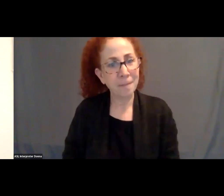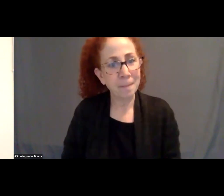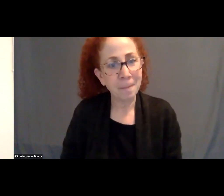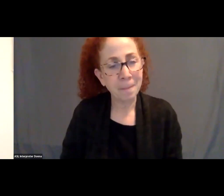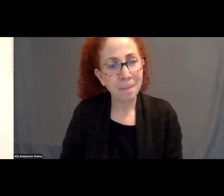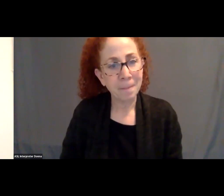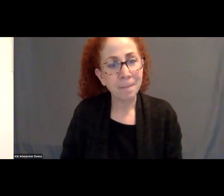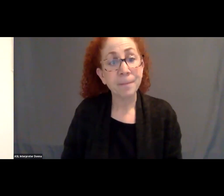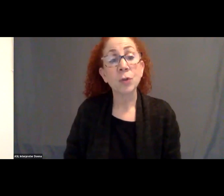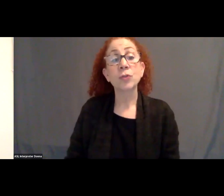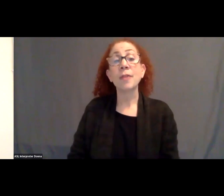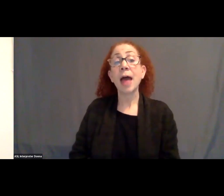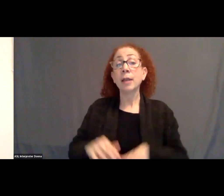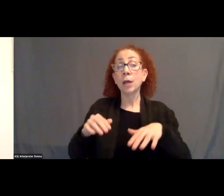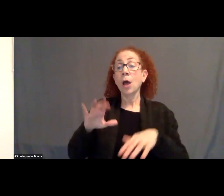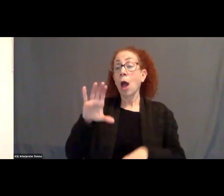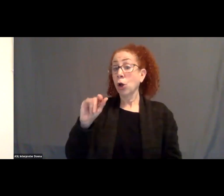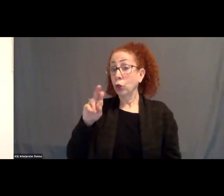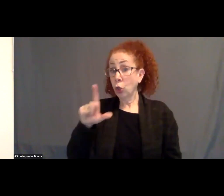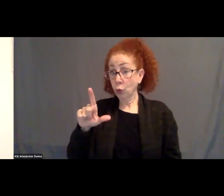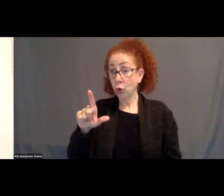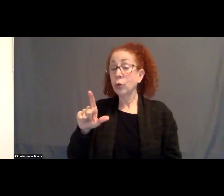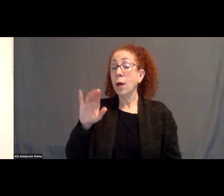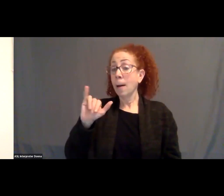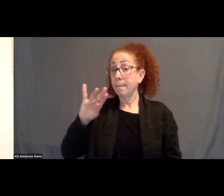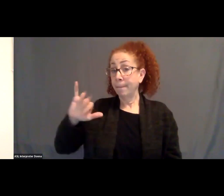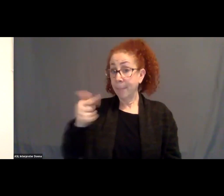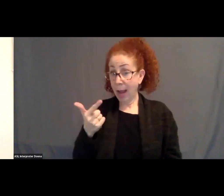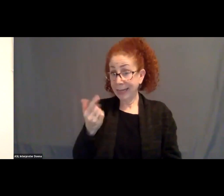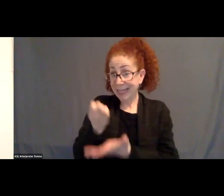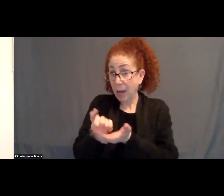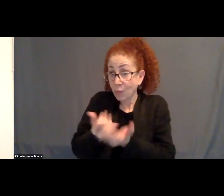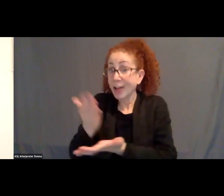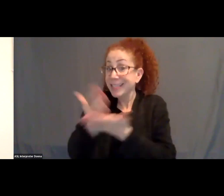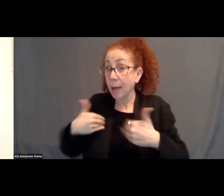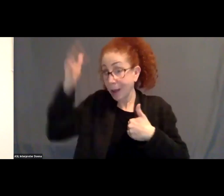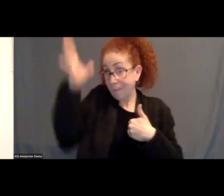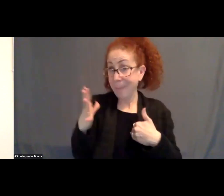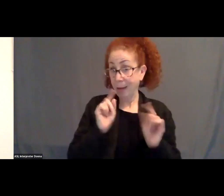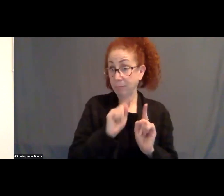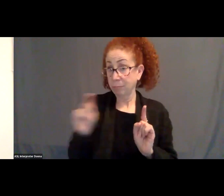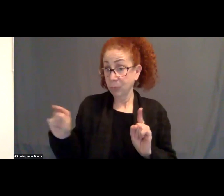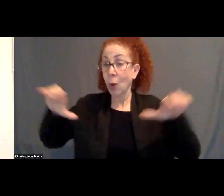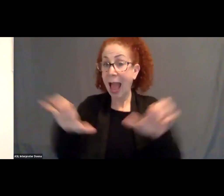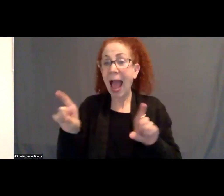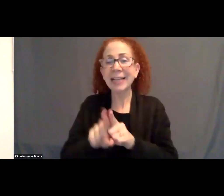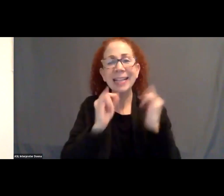So the colonial mining economy provided some young men with opportunities to act as individuals